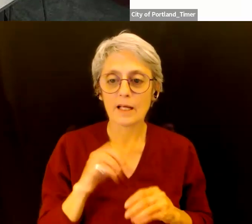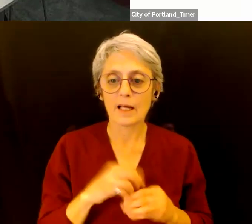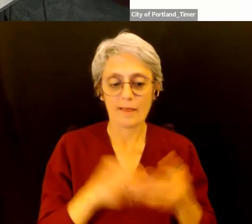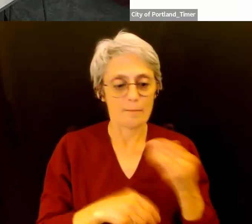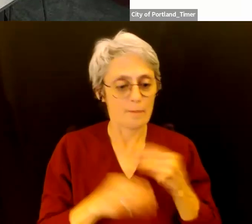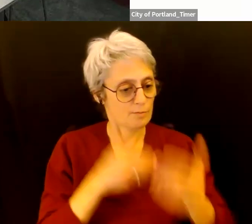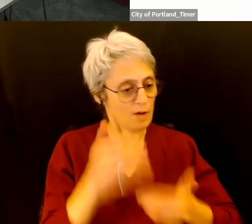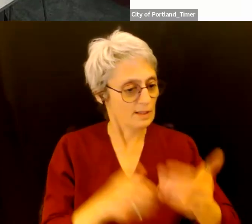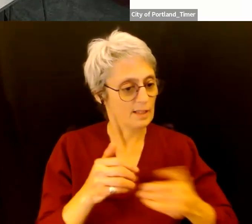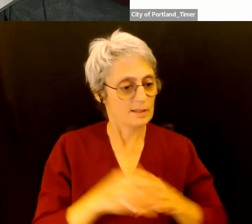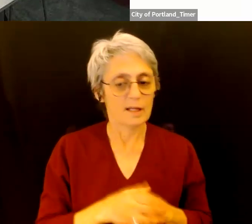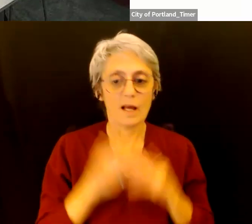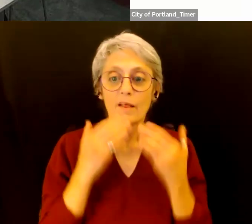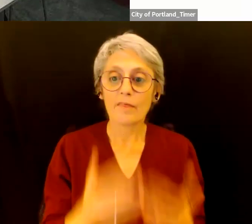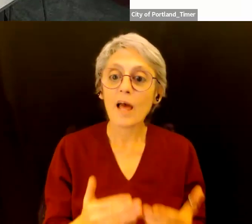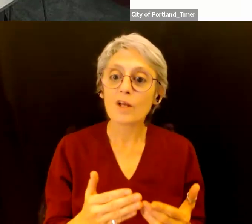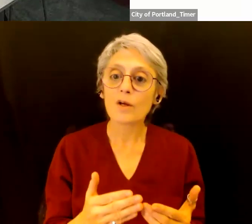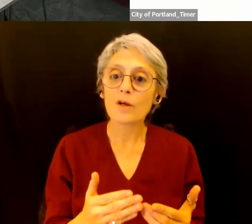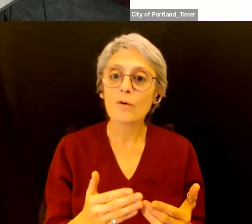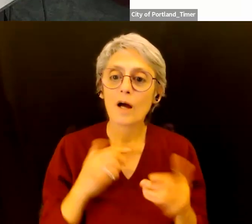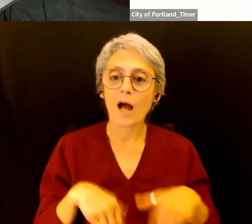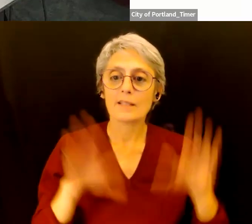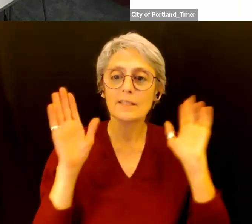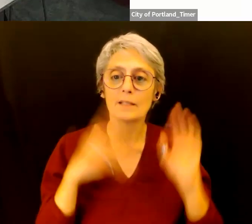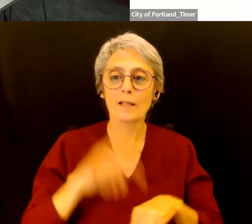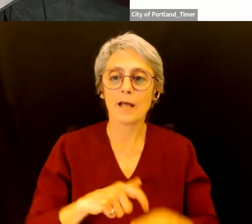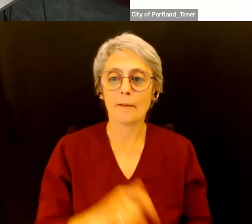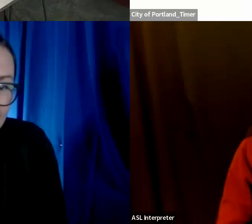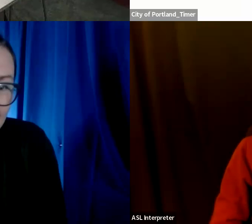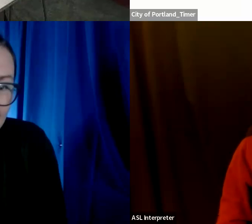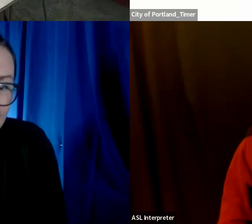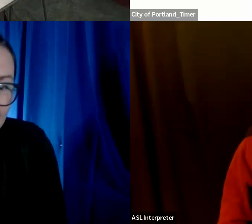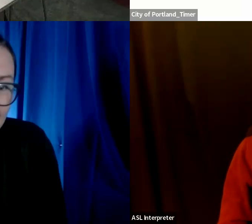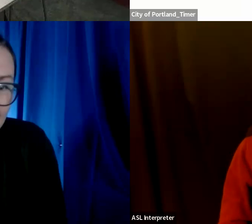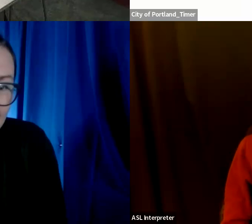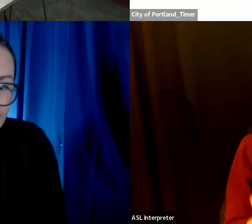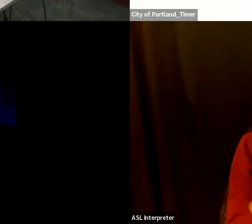Thank you. I see my time. Could you please say your name for the record?